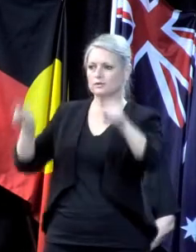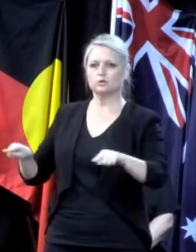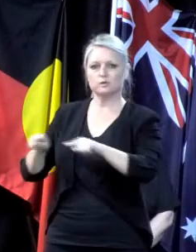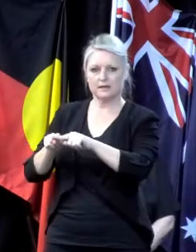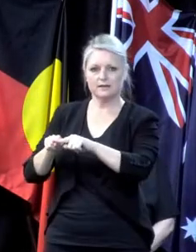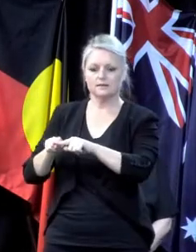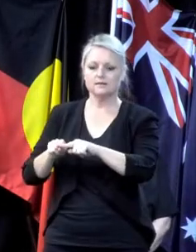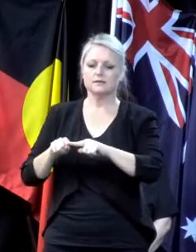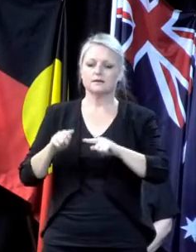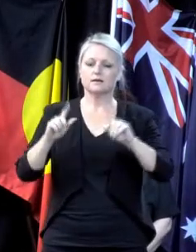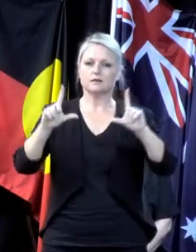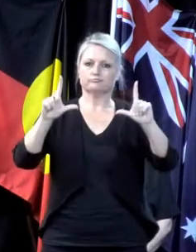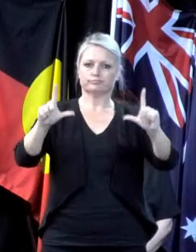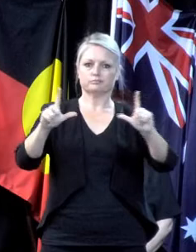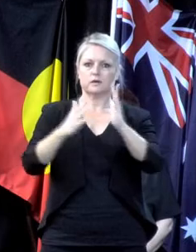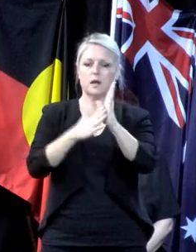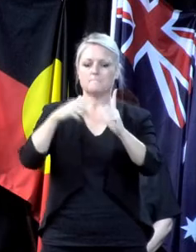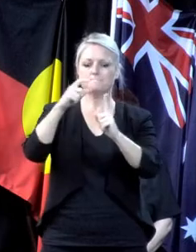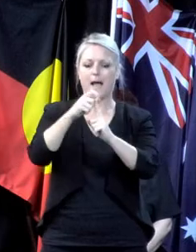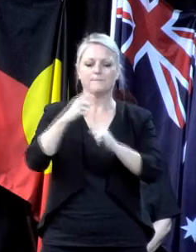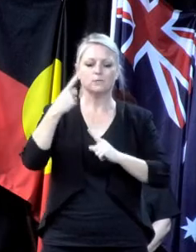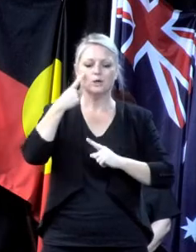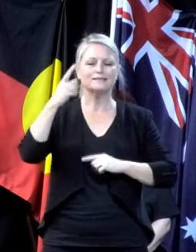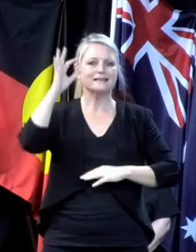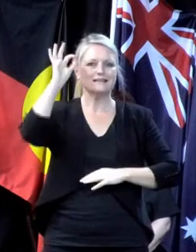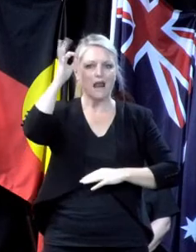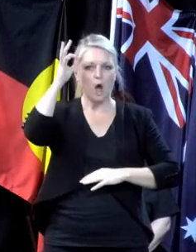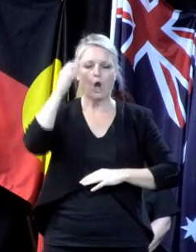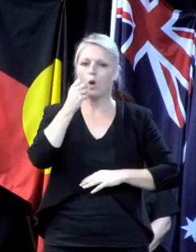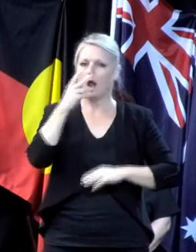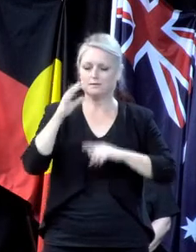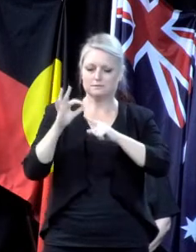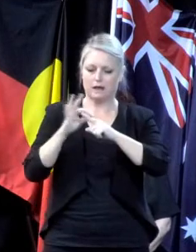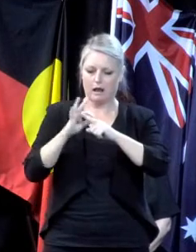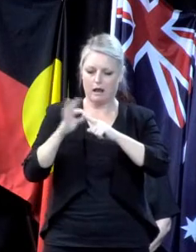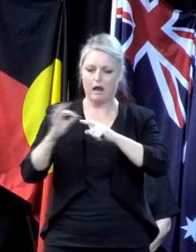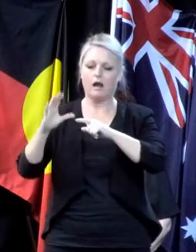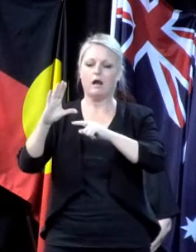So, we sort of see a light yellow as opposed to a greyish coloring.